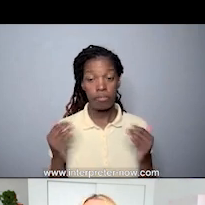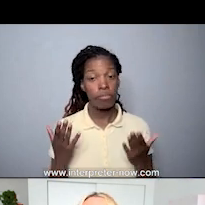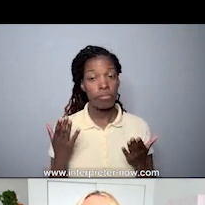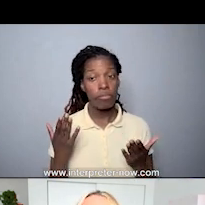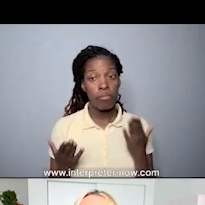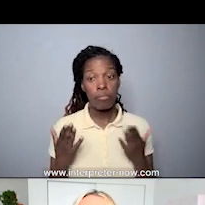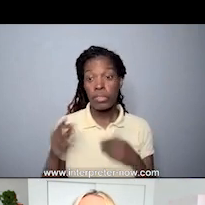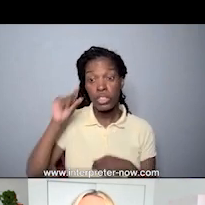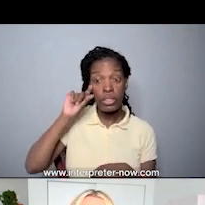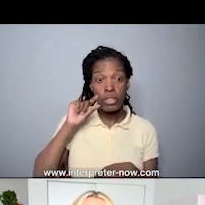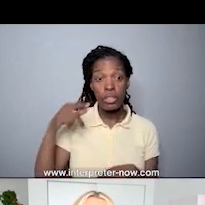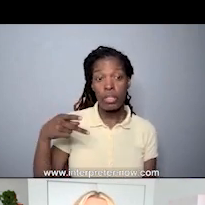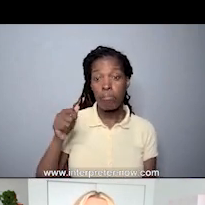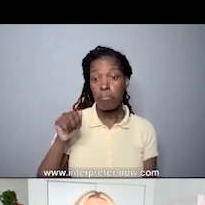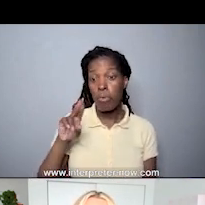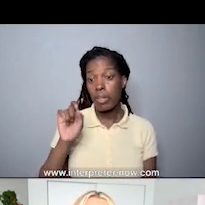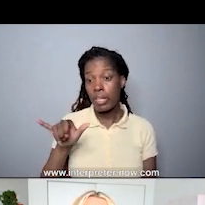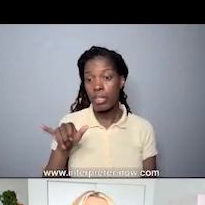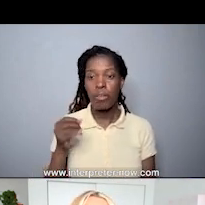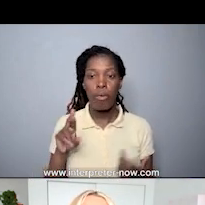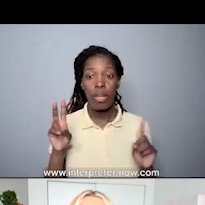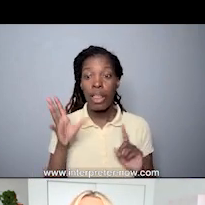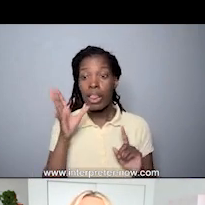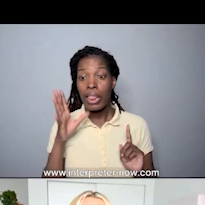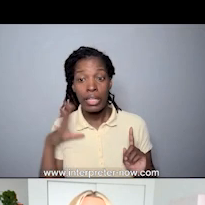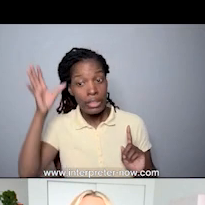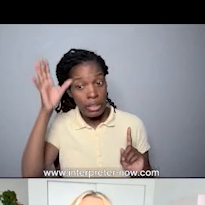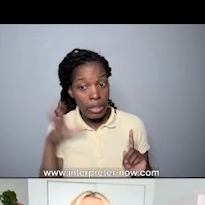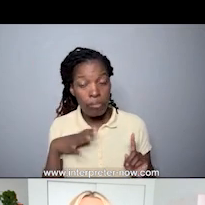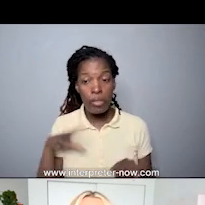You might try gender parity instead. Or, ladies and gentlemen, boys and girls.